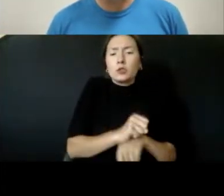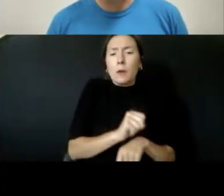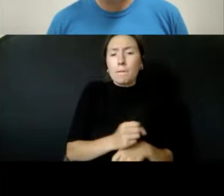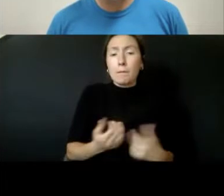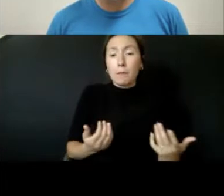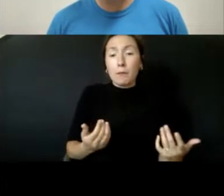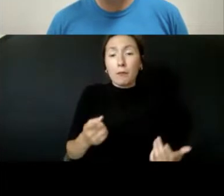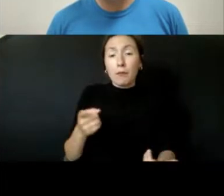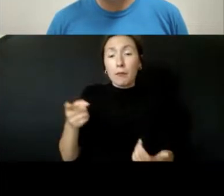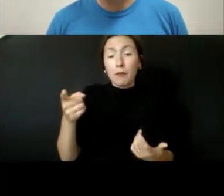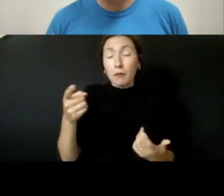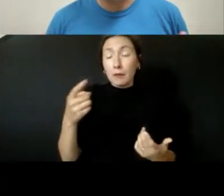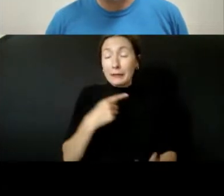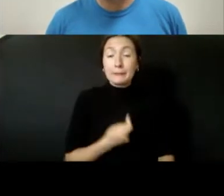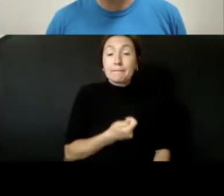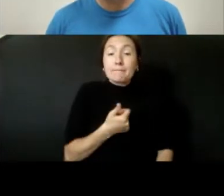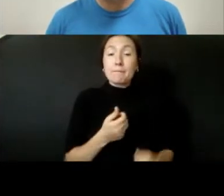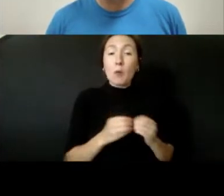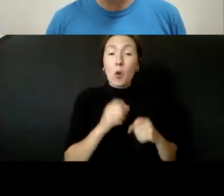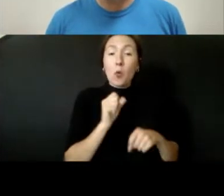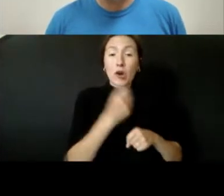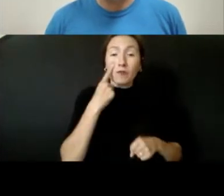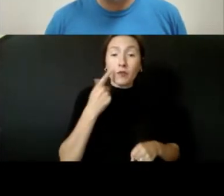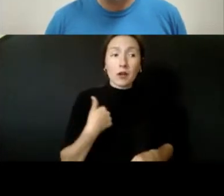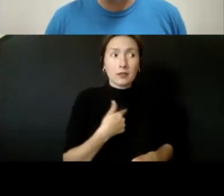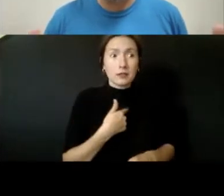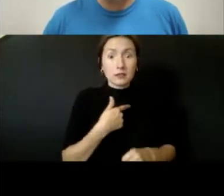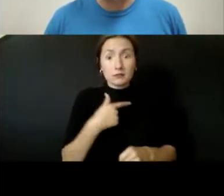just the basically at the end of the day at the end of this presentation at the end of this